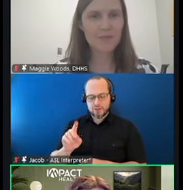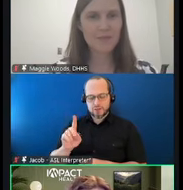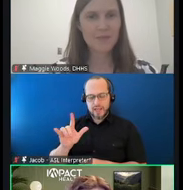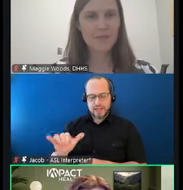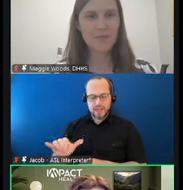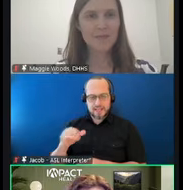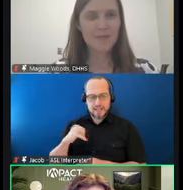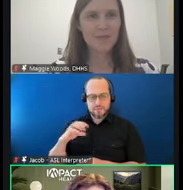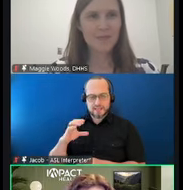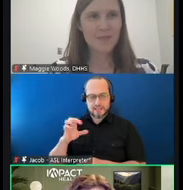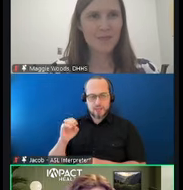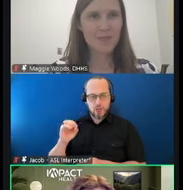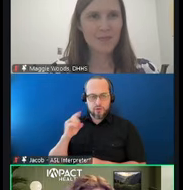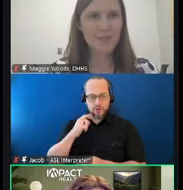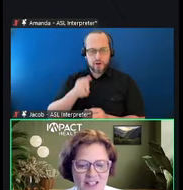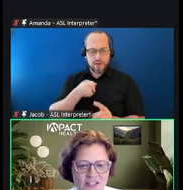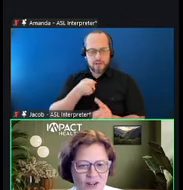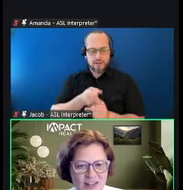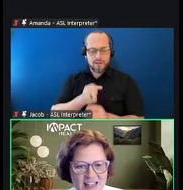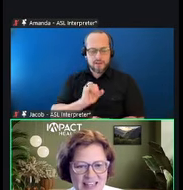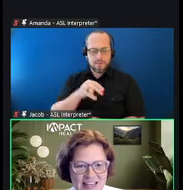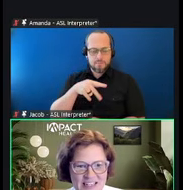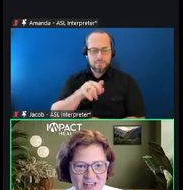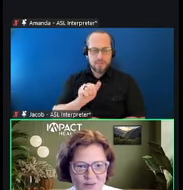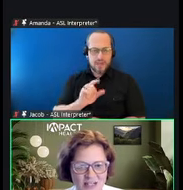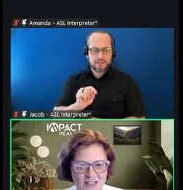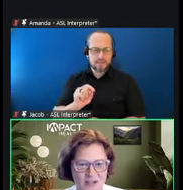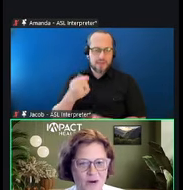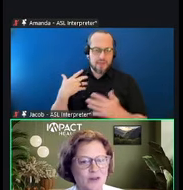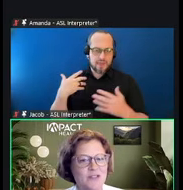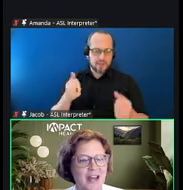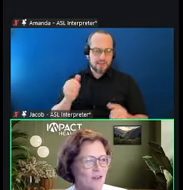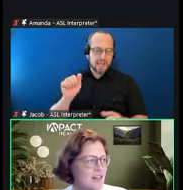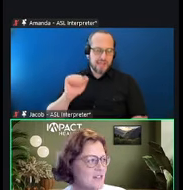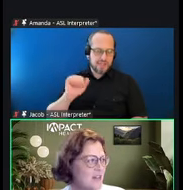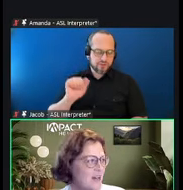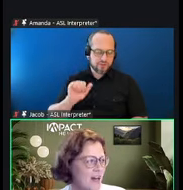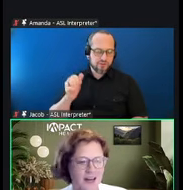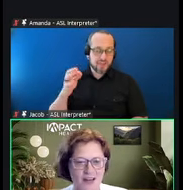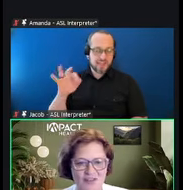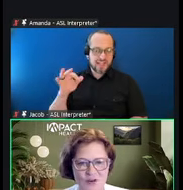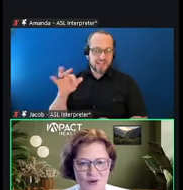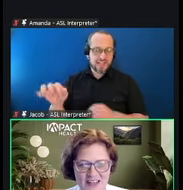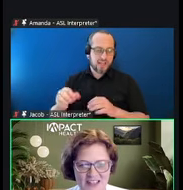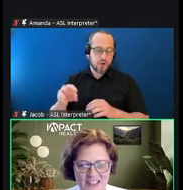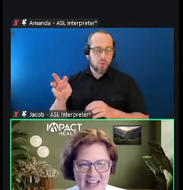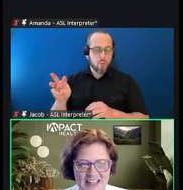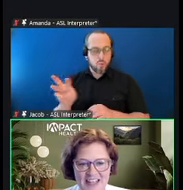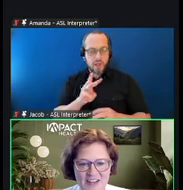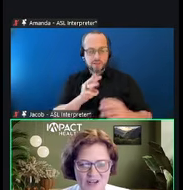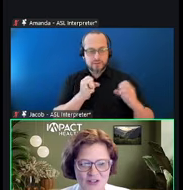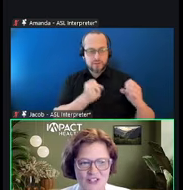Impact Health based in Asheville and serving the 19 westernmost counties of North Carolina. If you